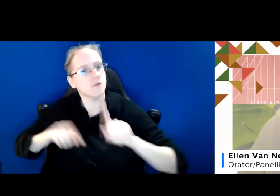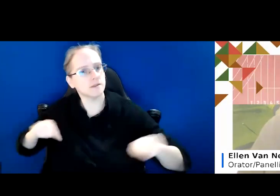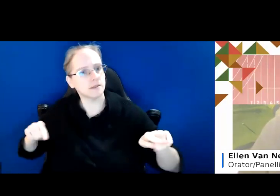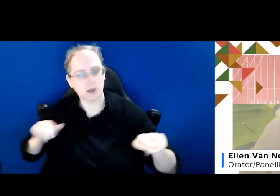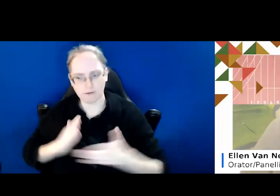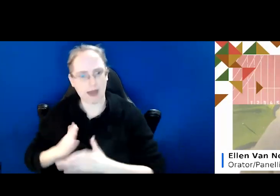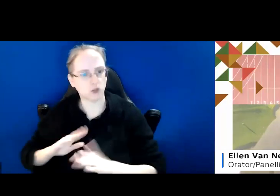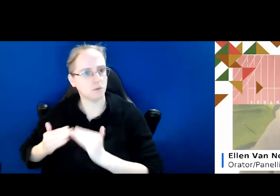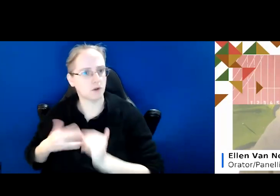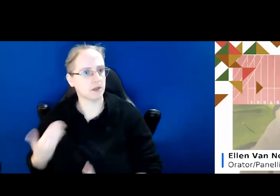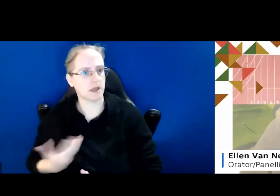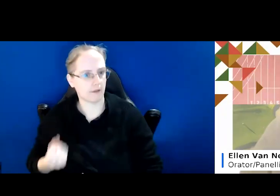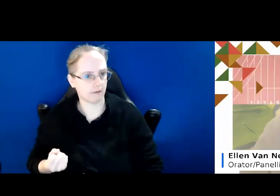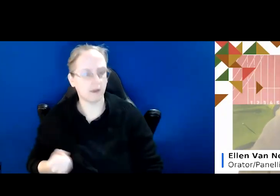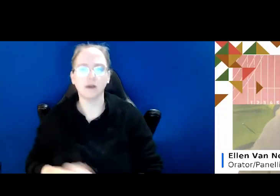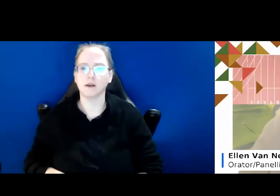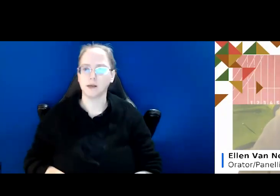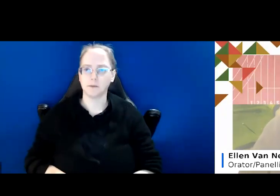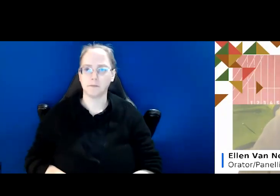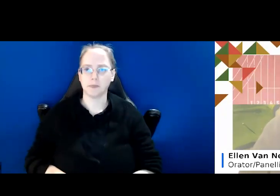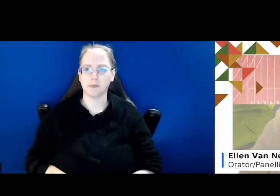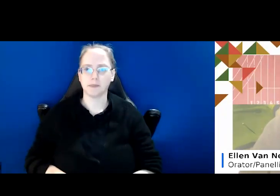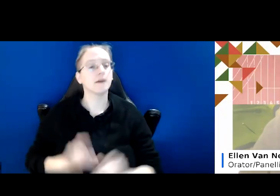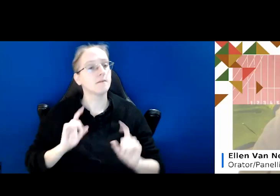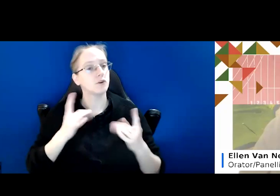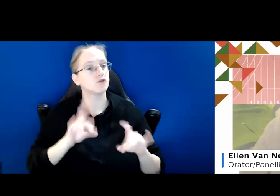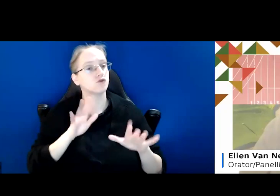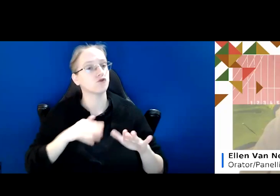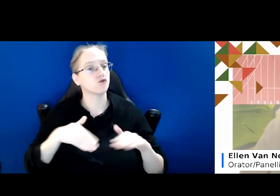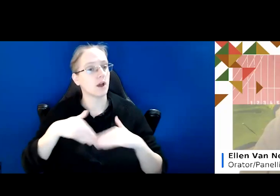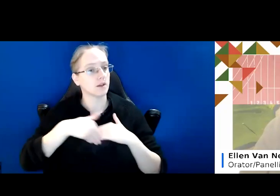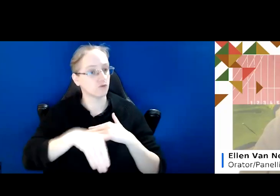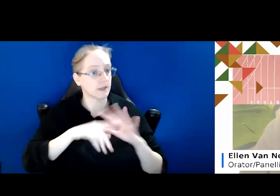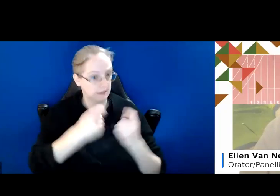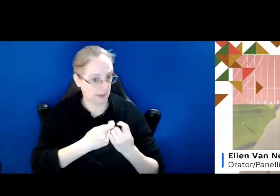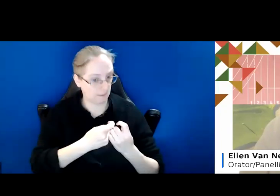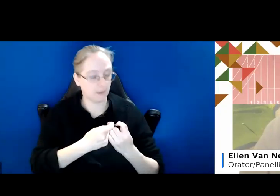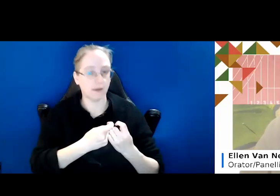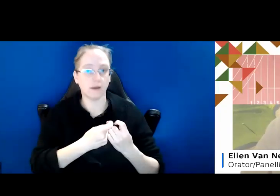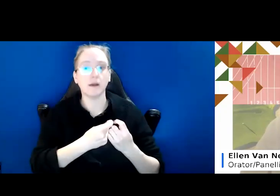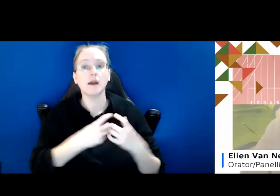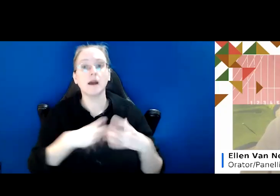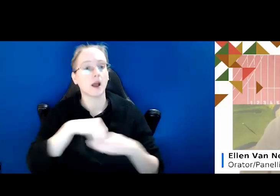The first Australian cricket team, well, it consisted of all Aboriginal players